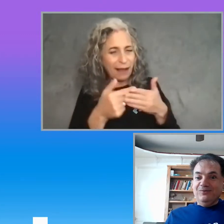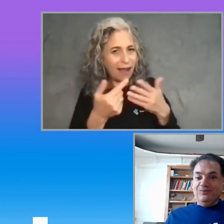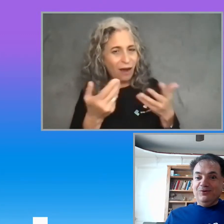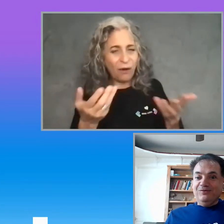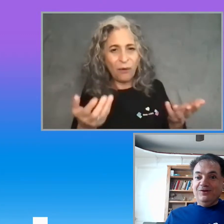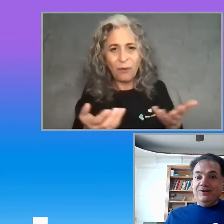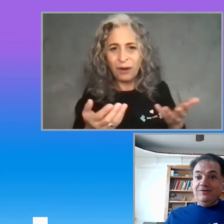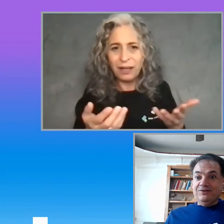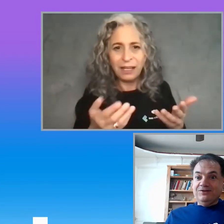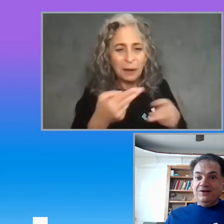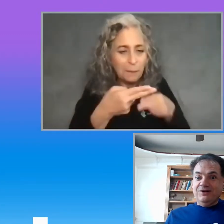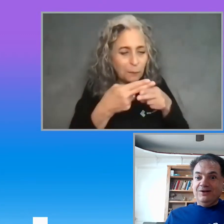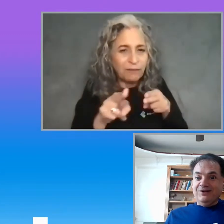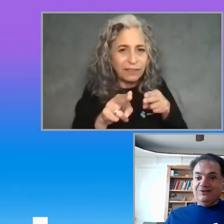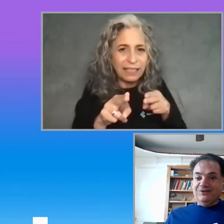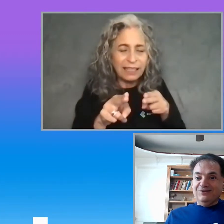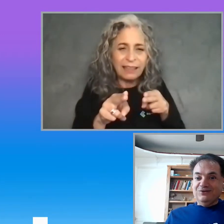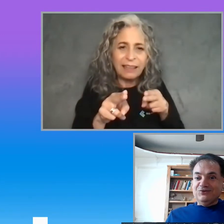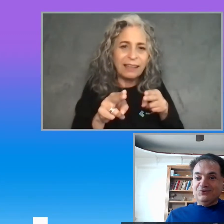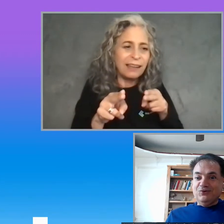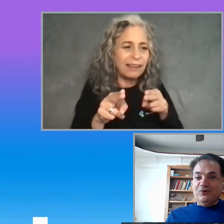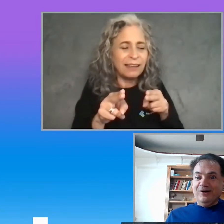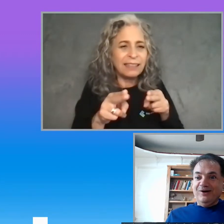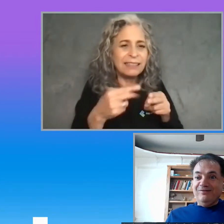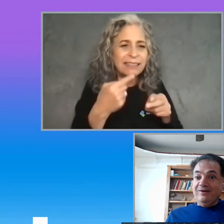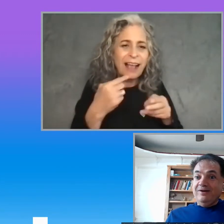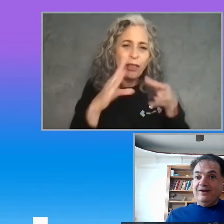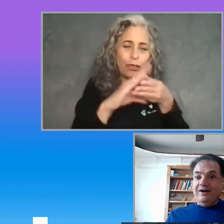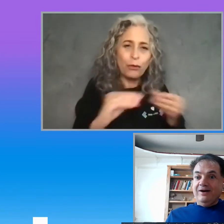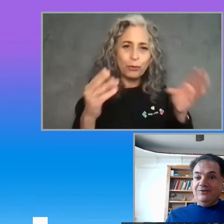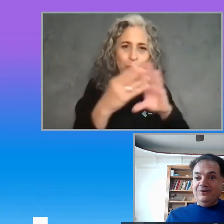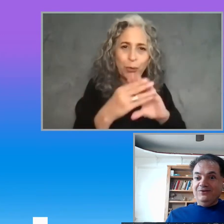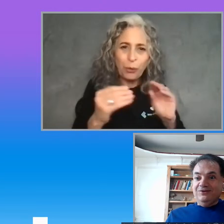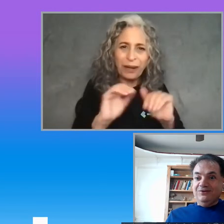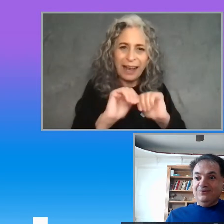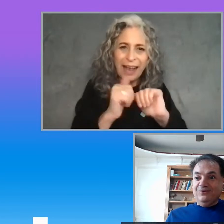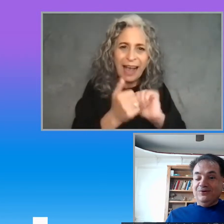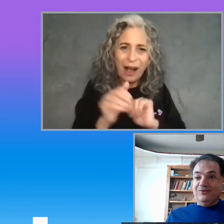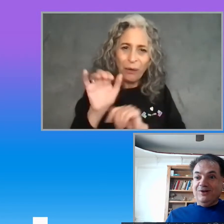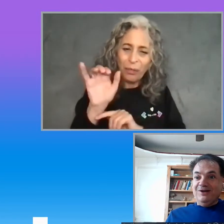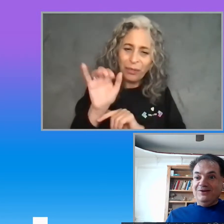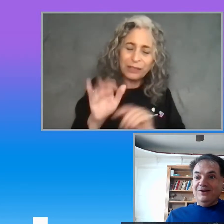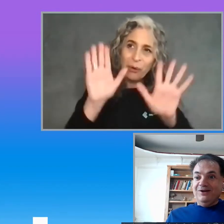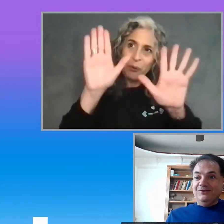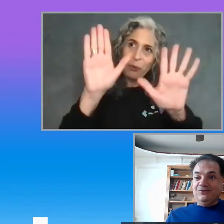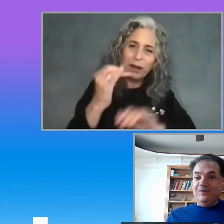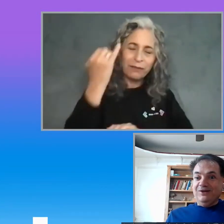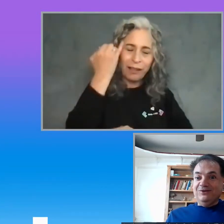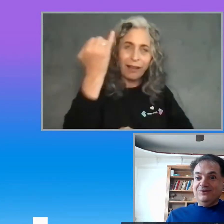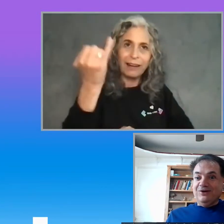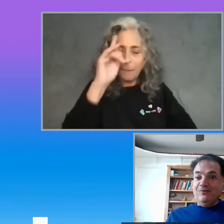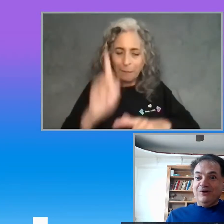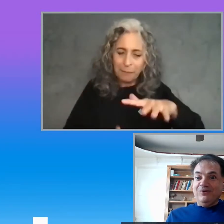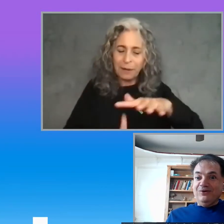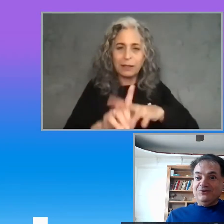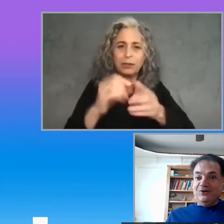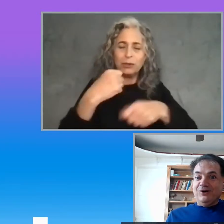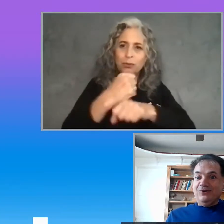and, and just briefly give us kind of like the story of how